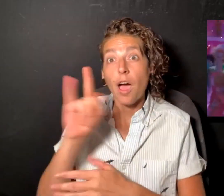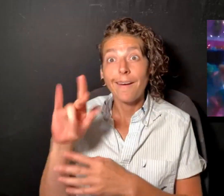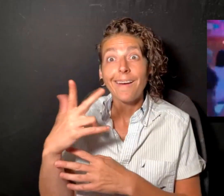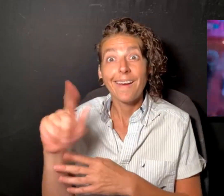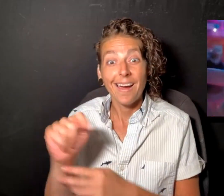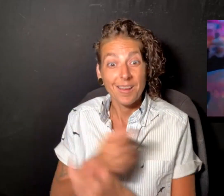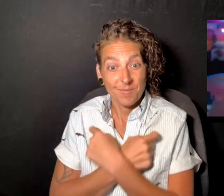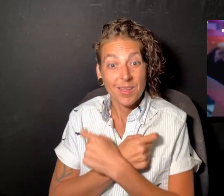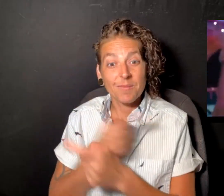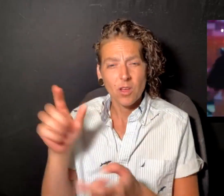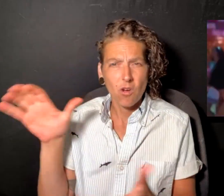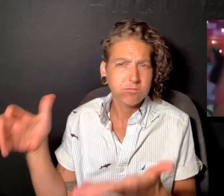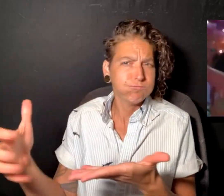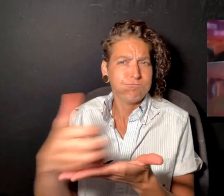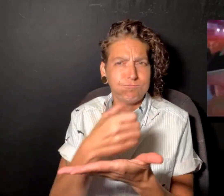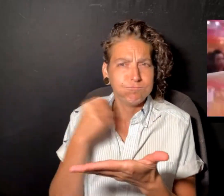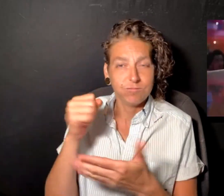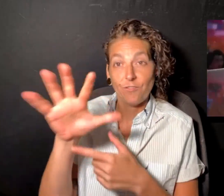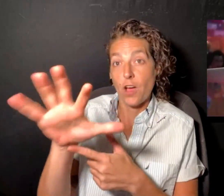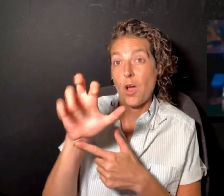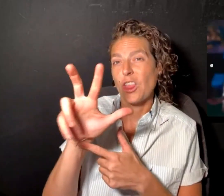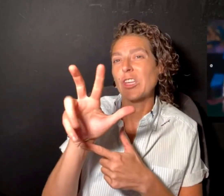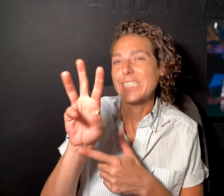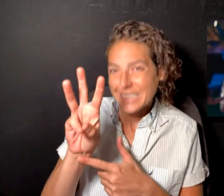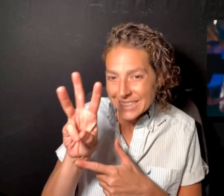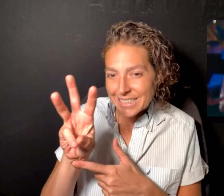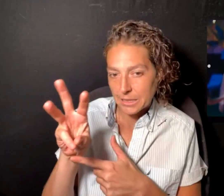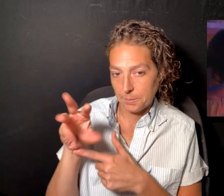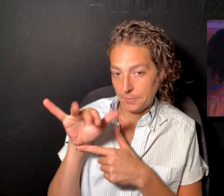the Dark Knight hauled in $536 million.